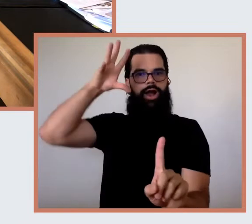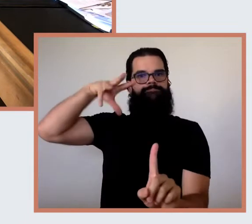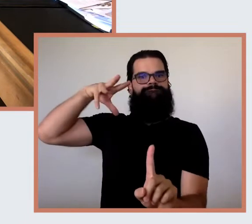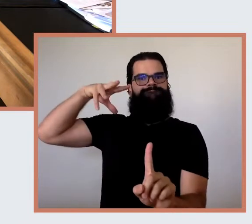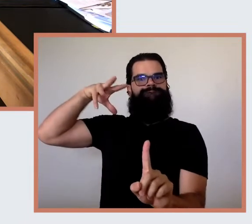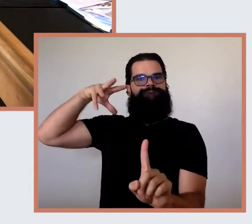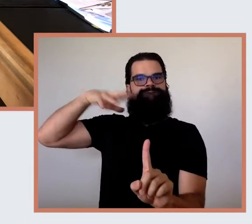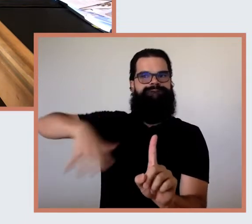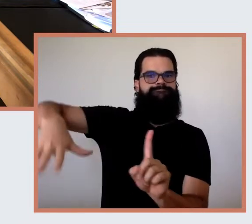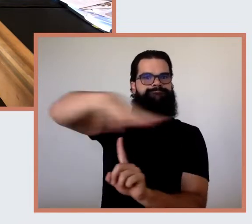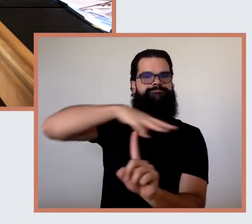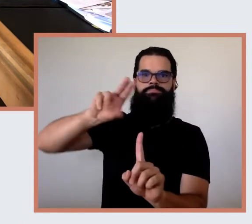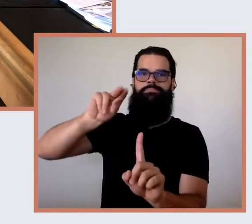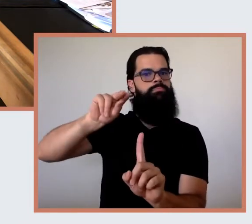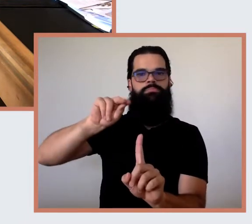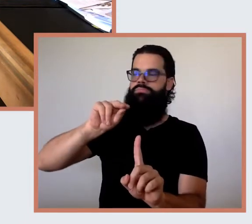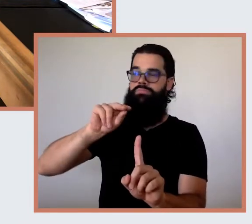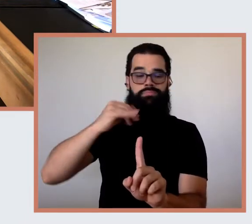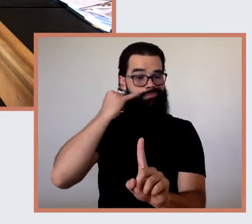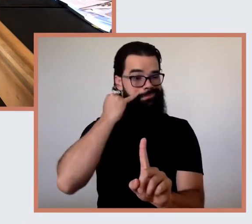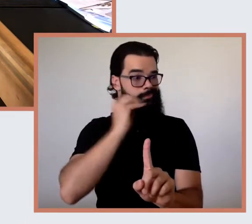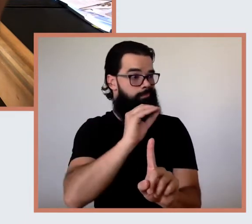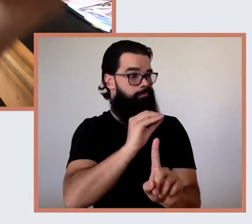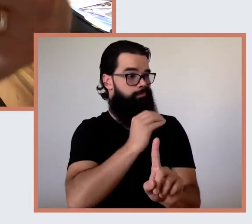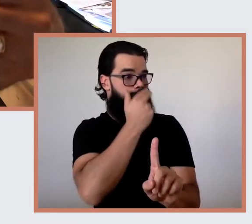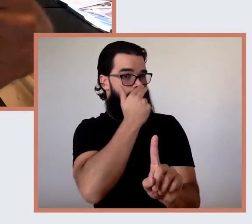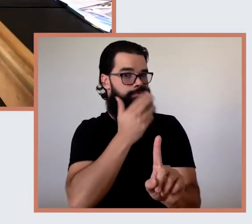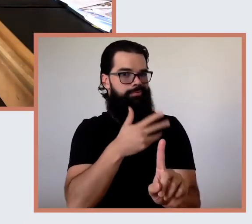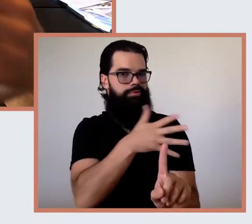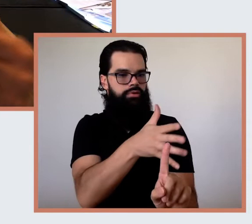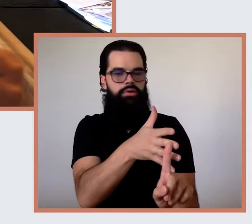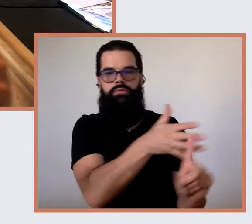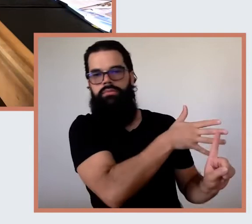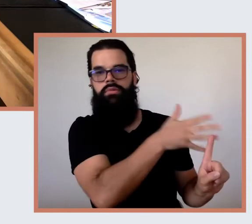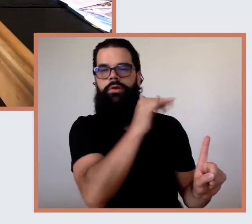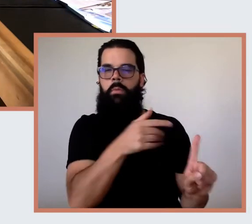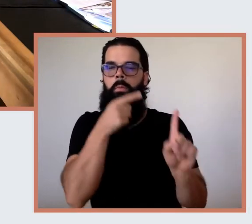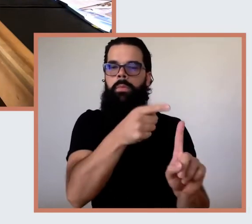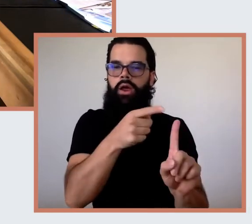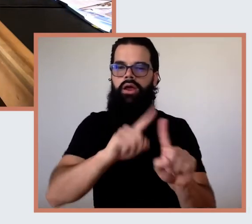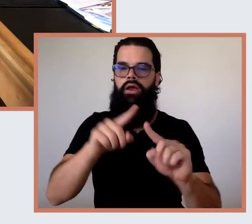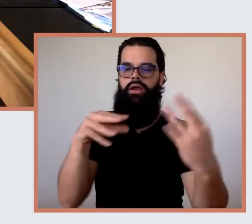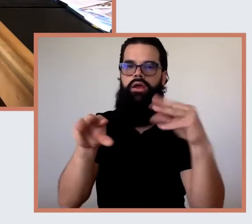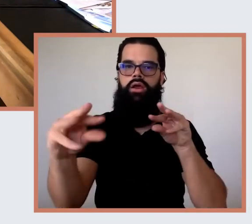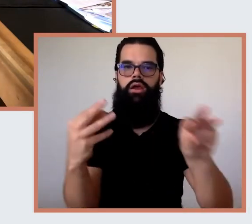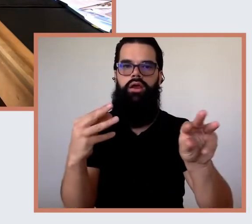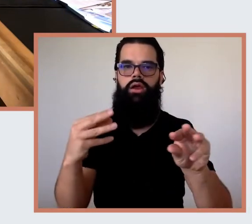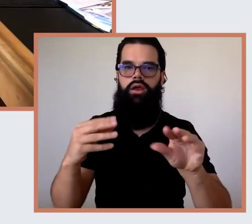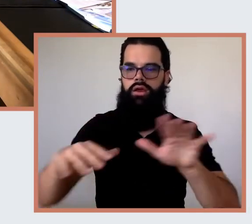not a single camera show, not like if you're shooting a movie where you don't have laughter, but a multi-camera show where you do have